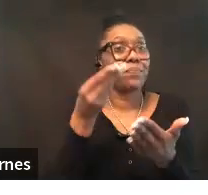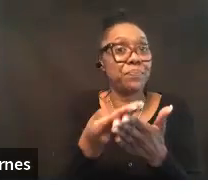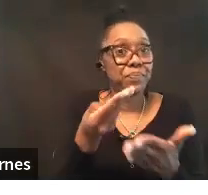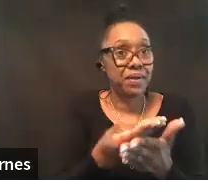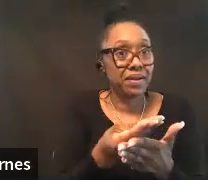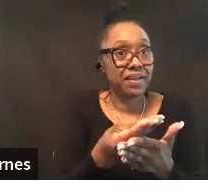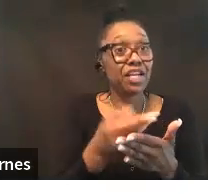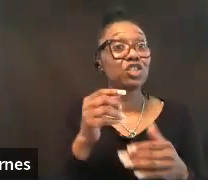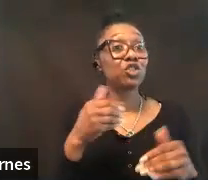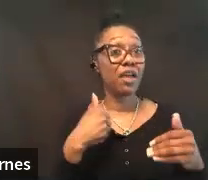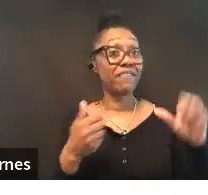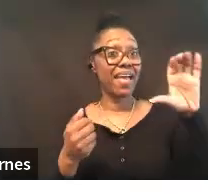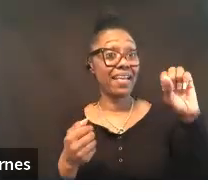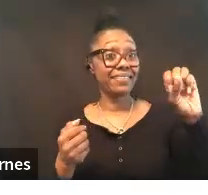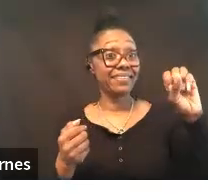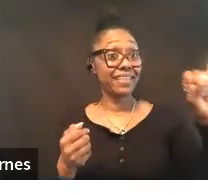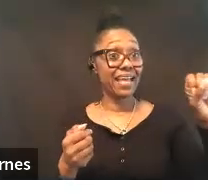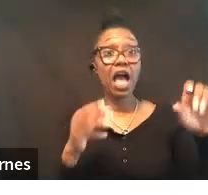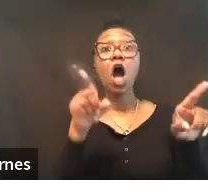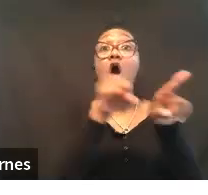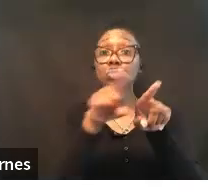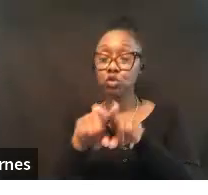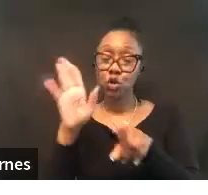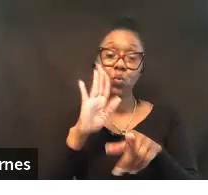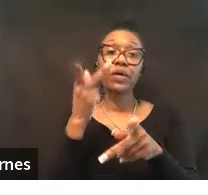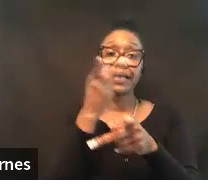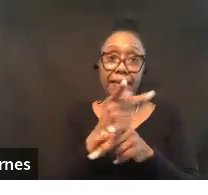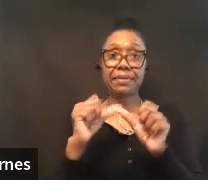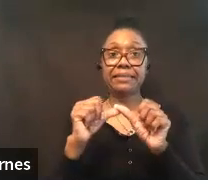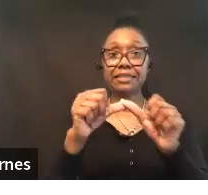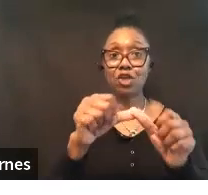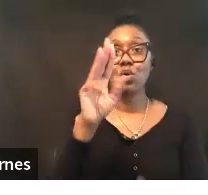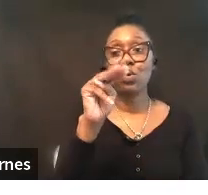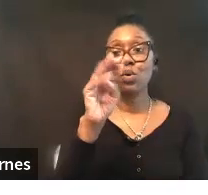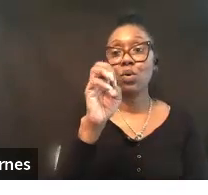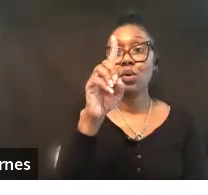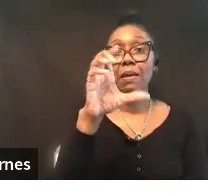And we'll also continue to receive Medicaid insurance as a result.